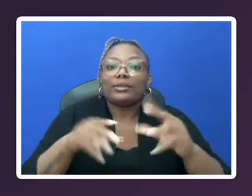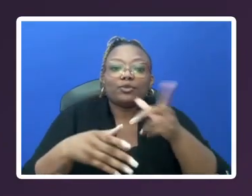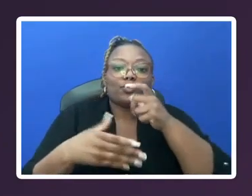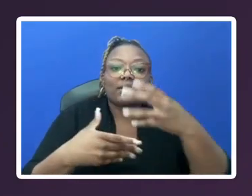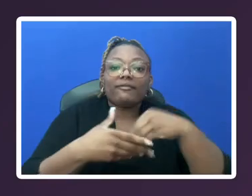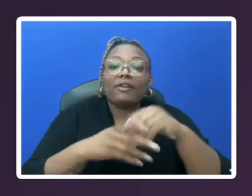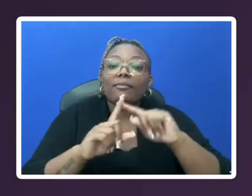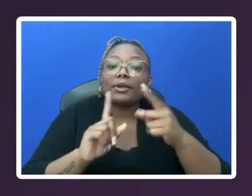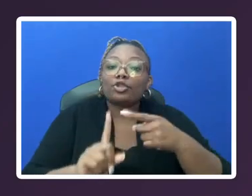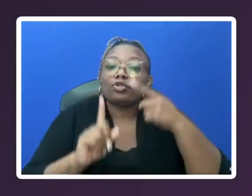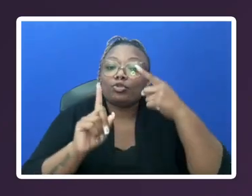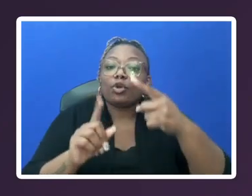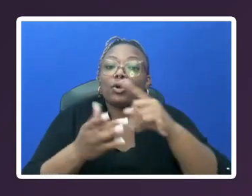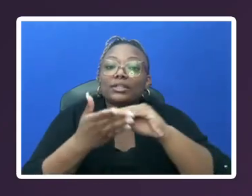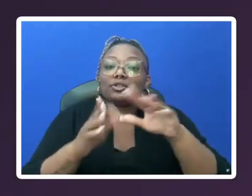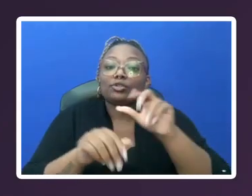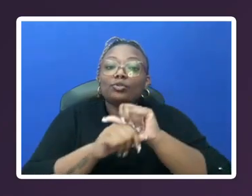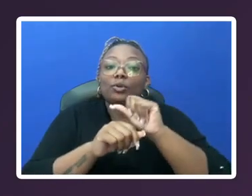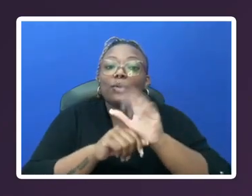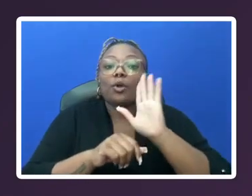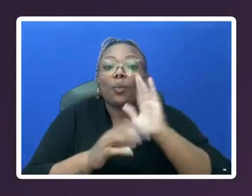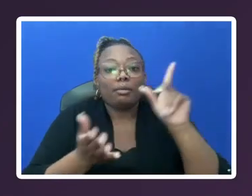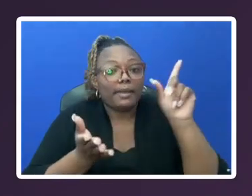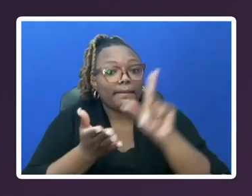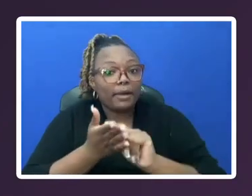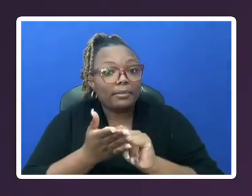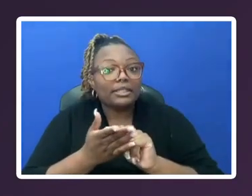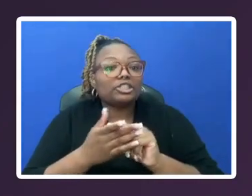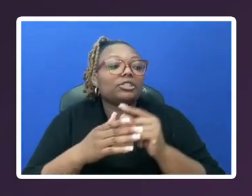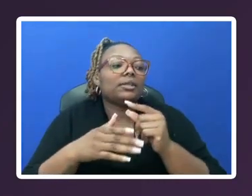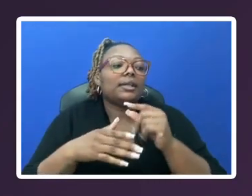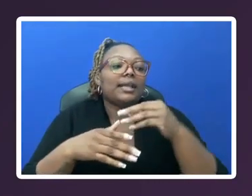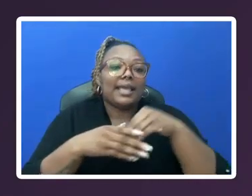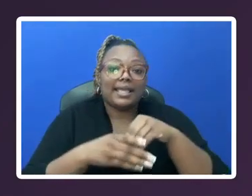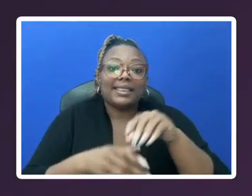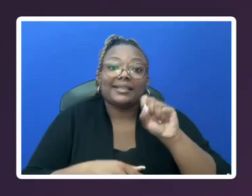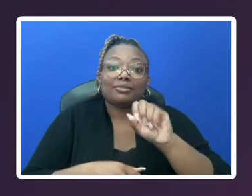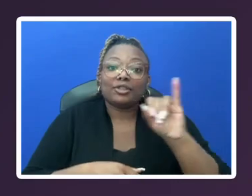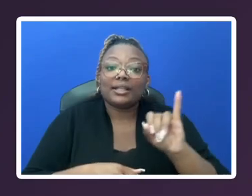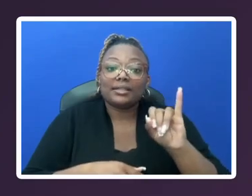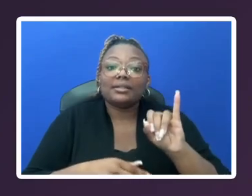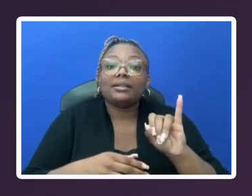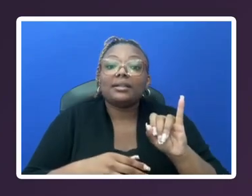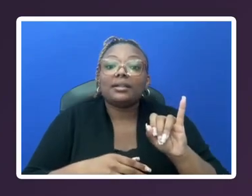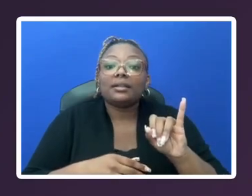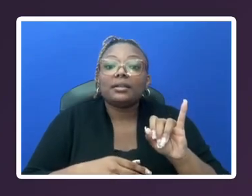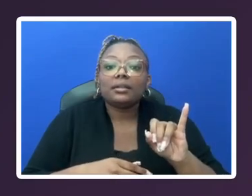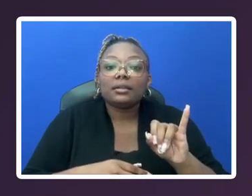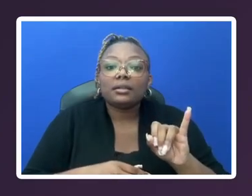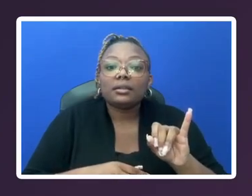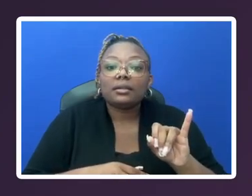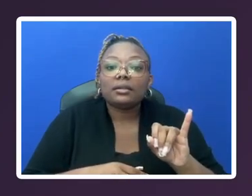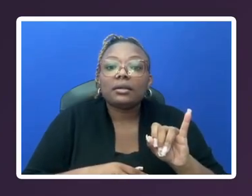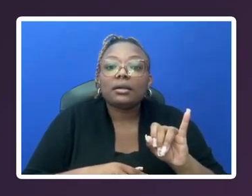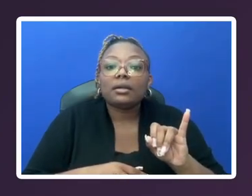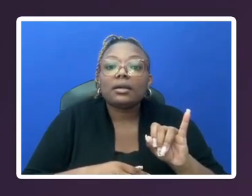work will actually be published within the Smithsonian American Museum website to correspond